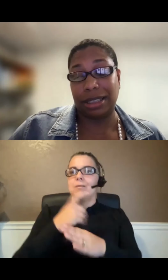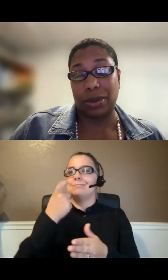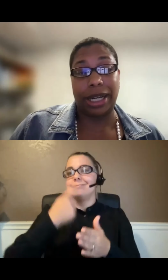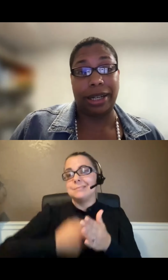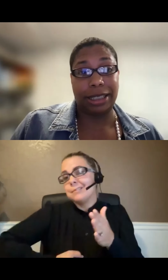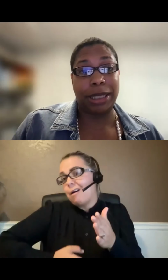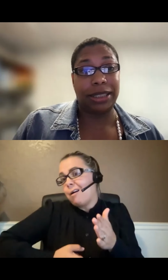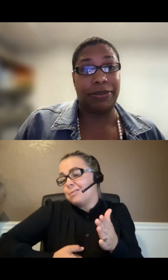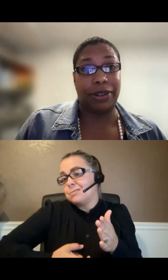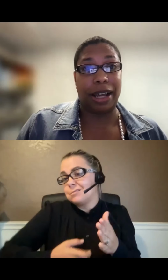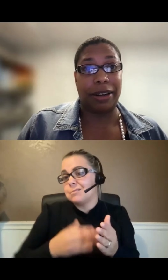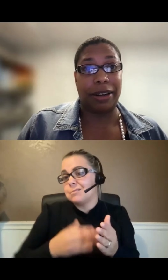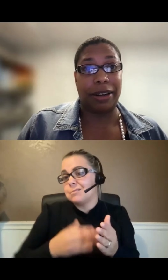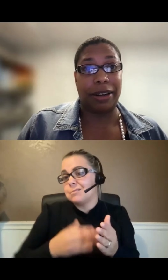It's quite expensive for folks.